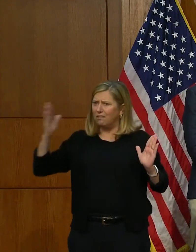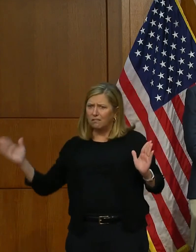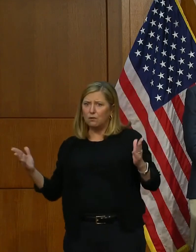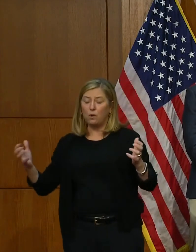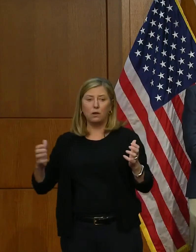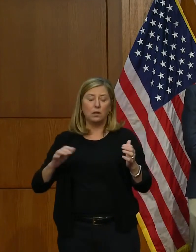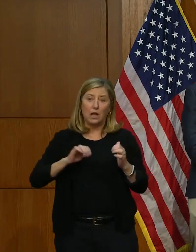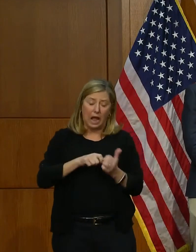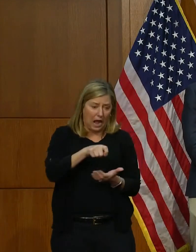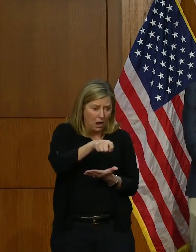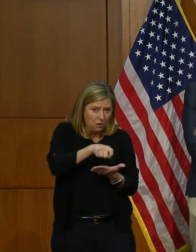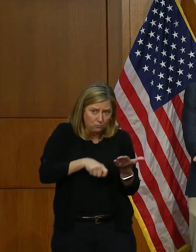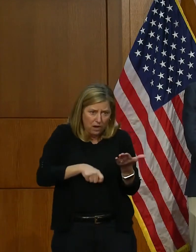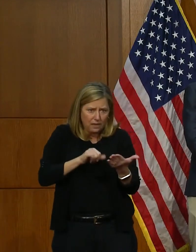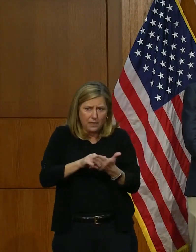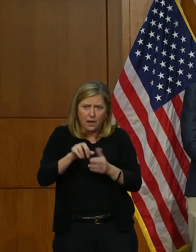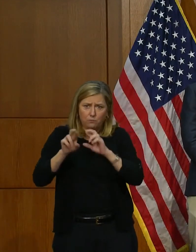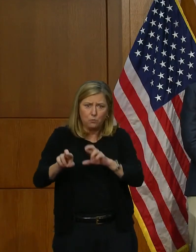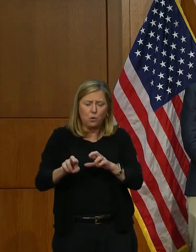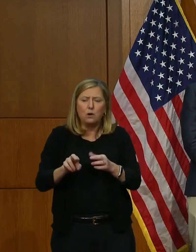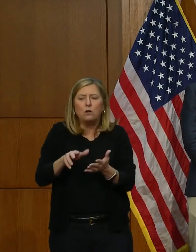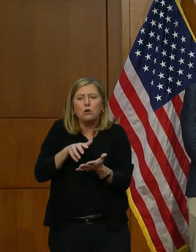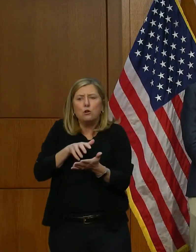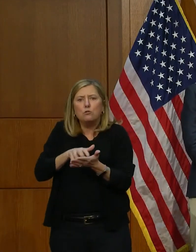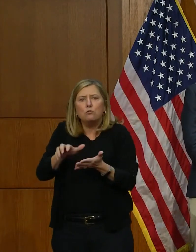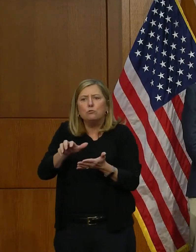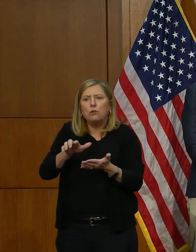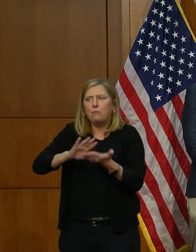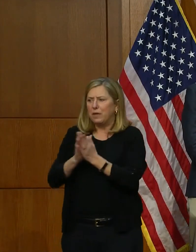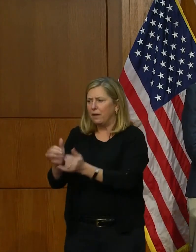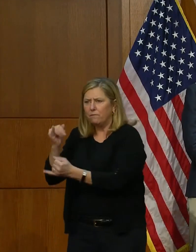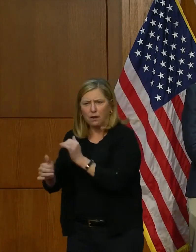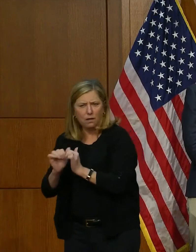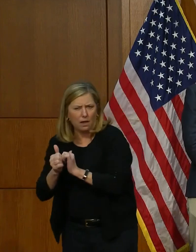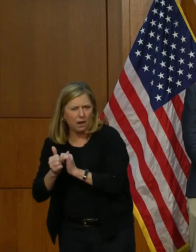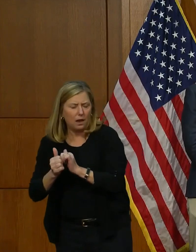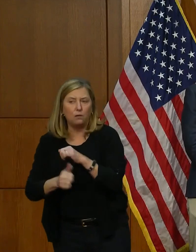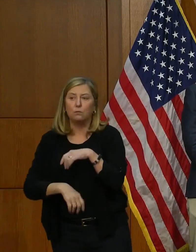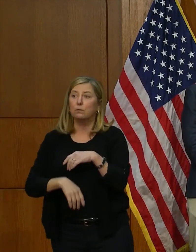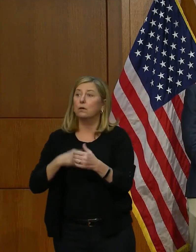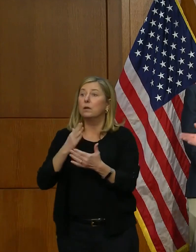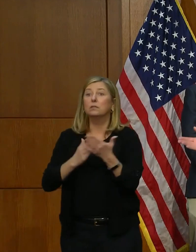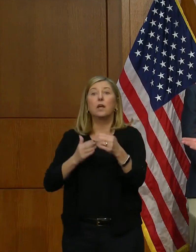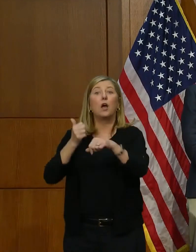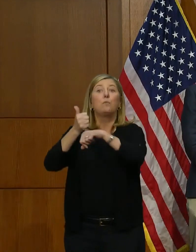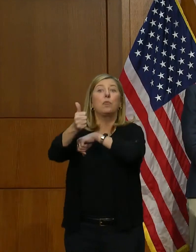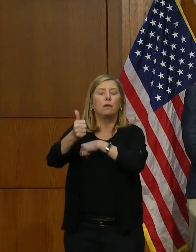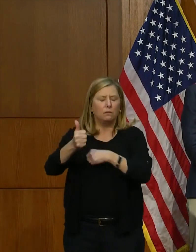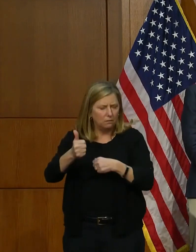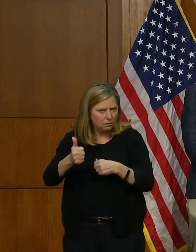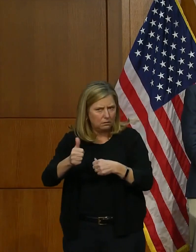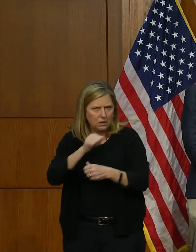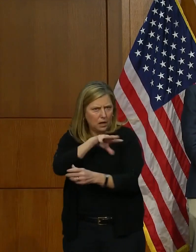RUN THE GAMUT TOE. LOOK AT HOW THIS REPORT WAS PUT TOGETHER HOW A DRAFT WAS MADE INTO A FINAL DRAFT. WHY